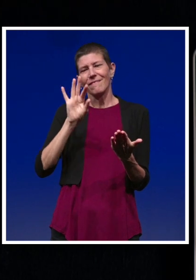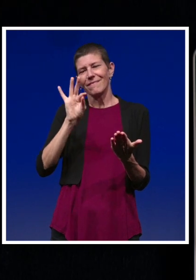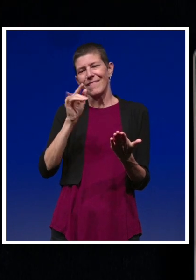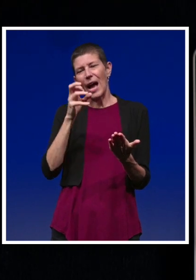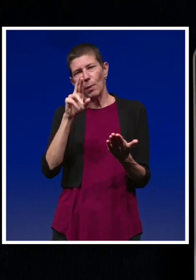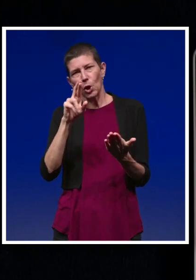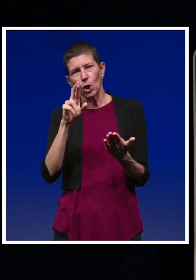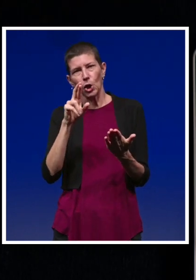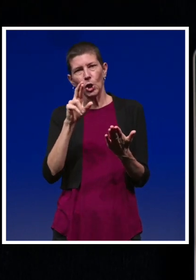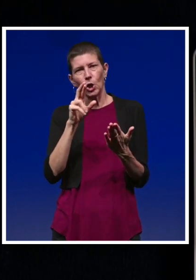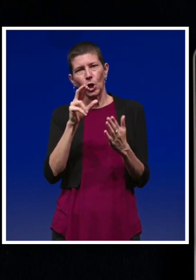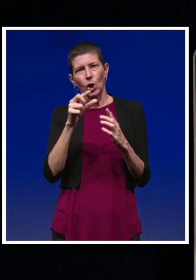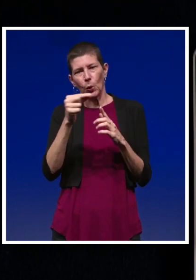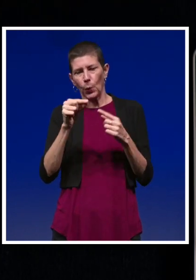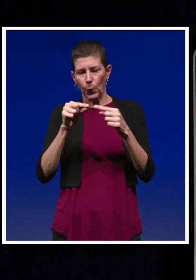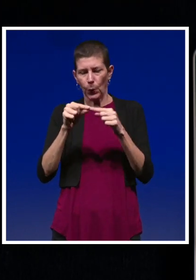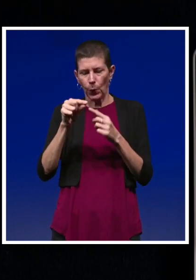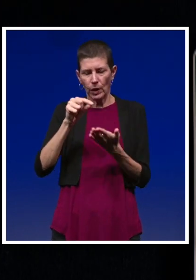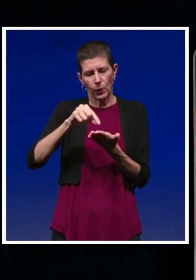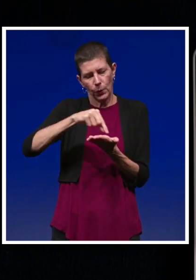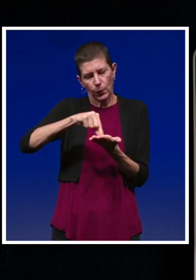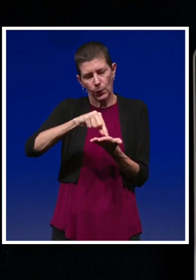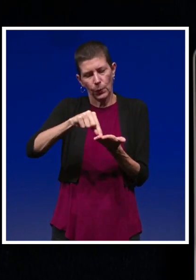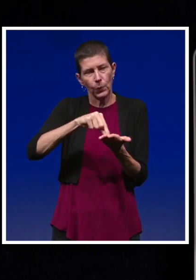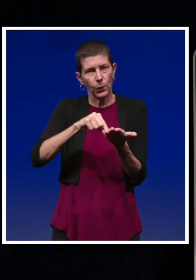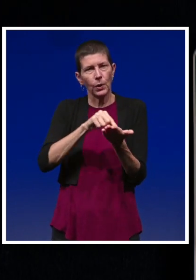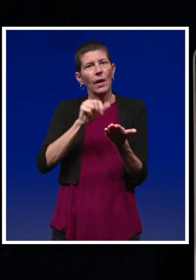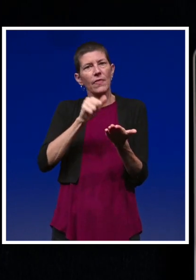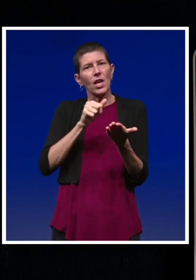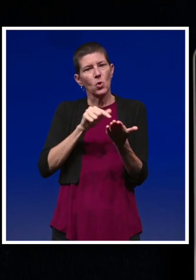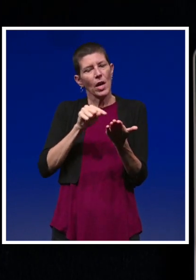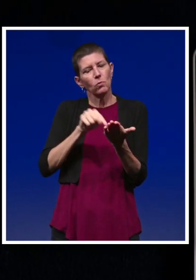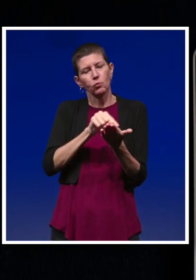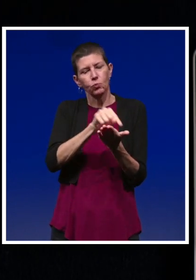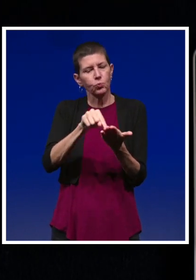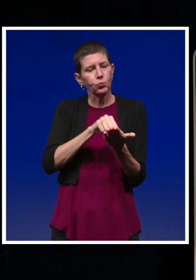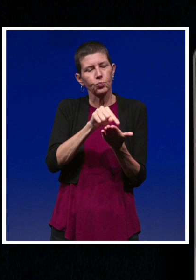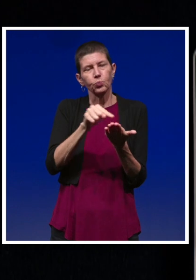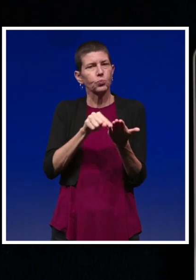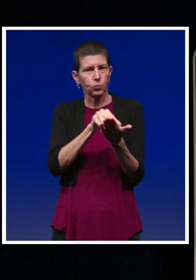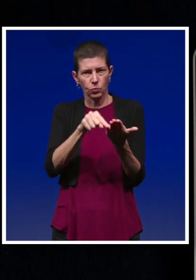with a fiber or plastic tip that allows you to interact with the touch screen.